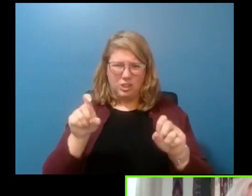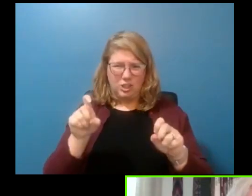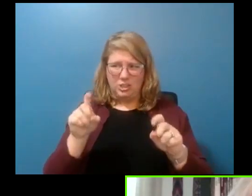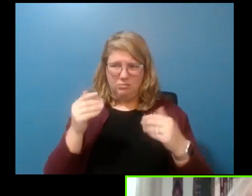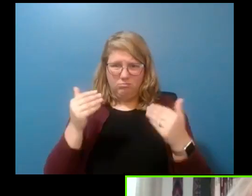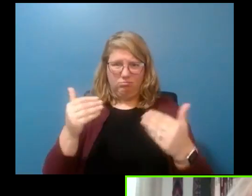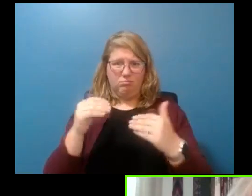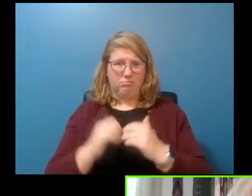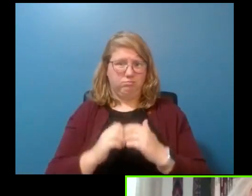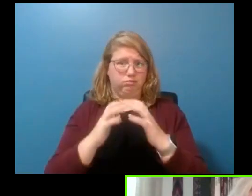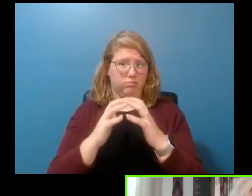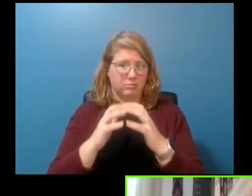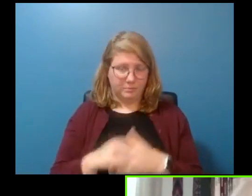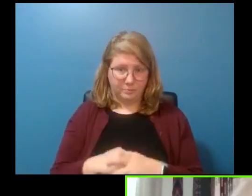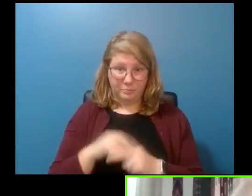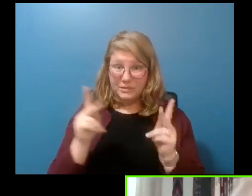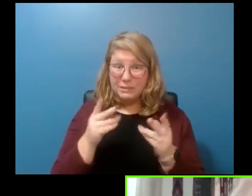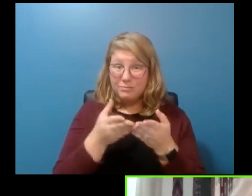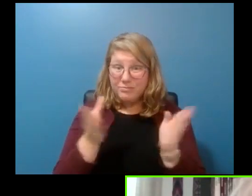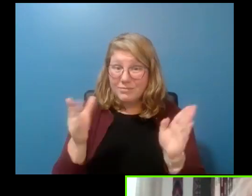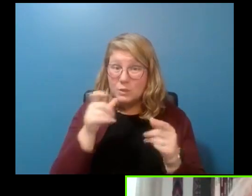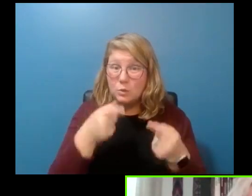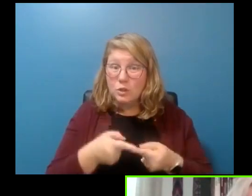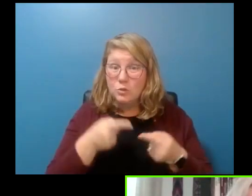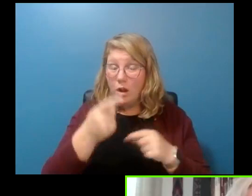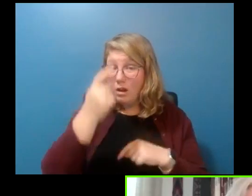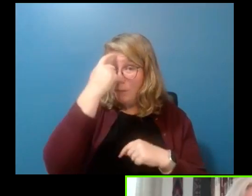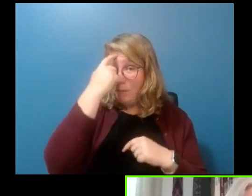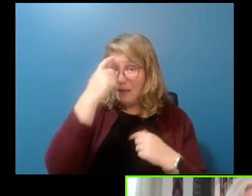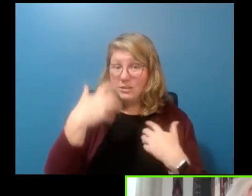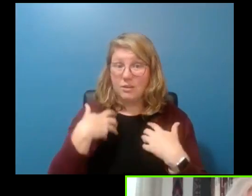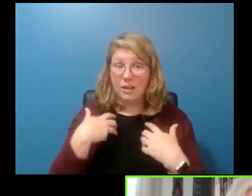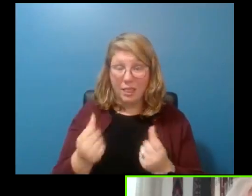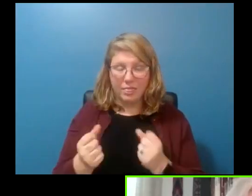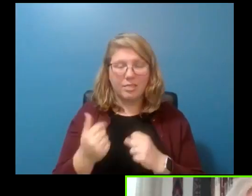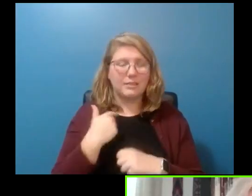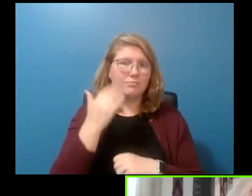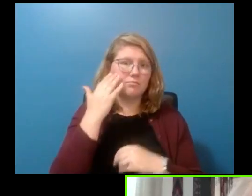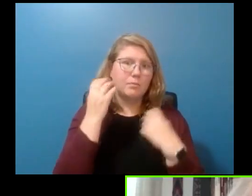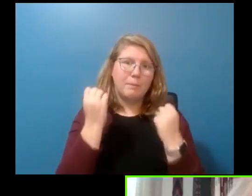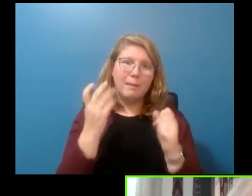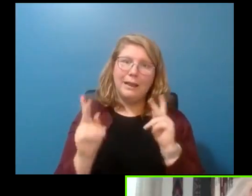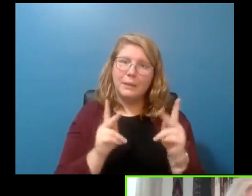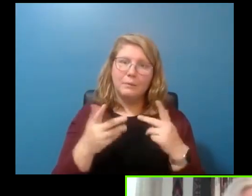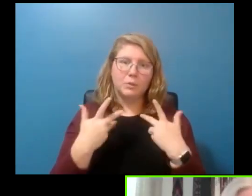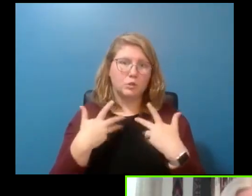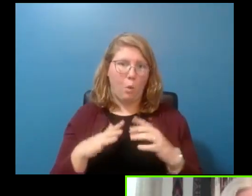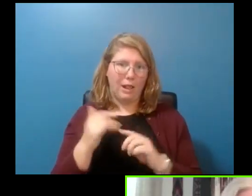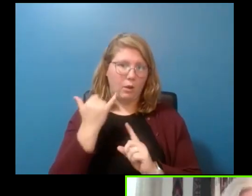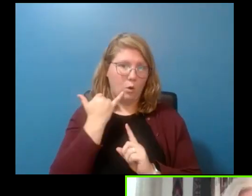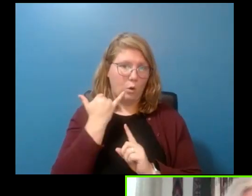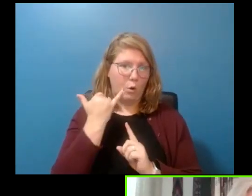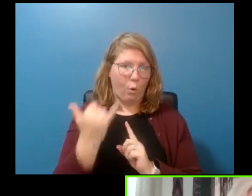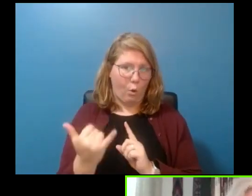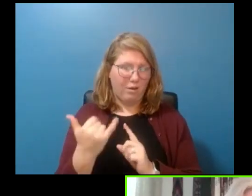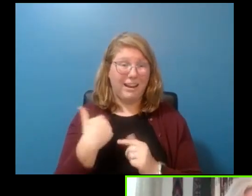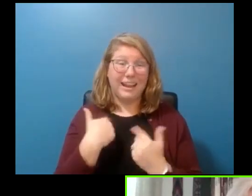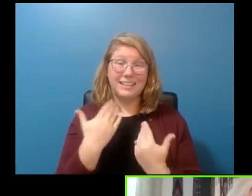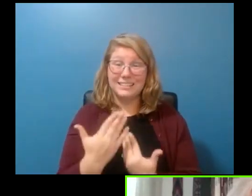say our mental health system is broken, our jails are the largest mental health facilities and I just want to kind of